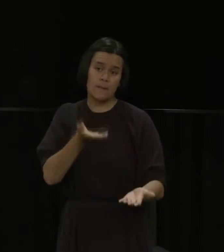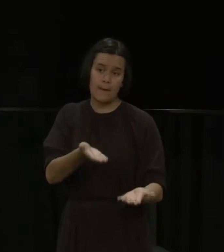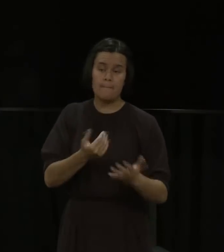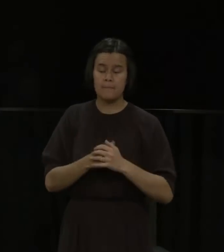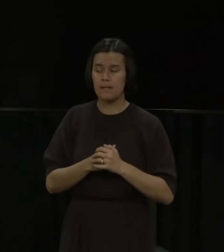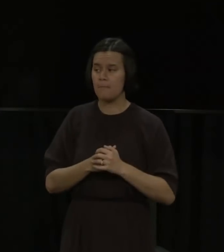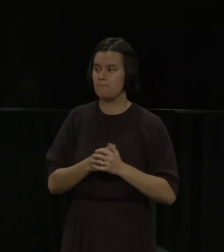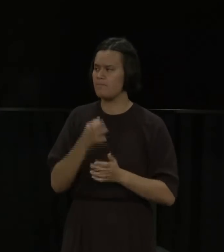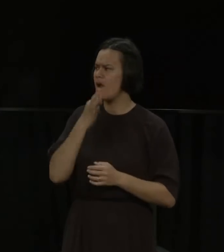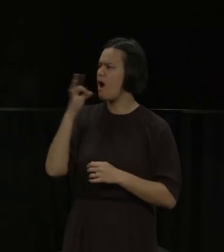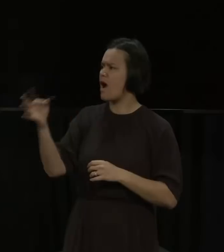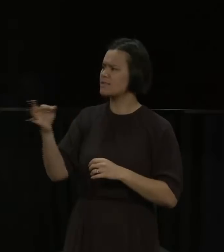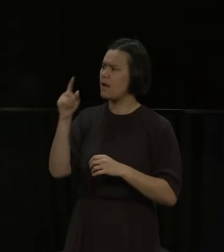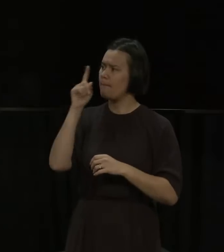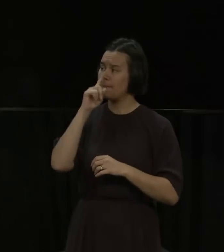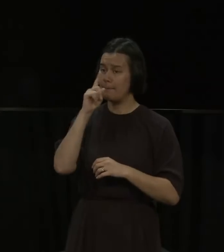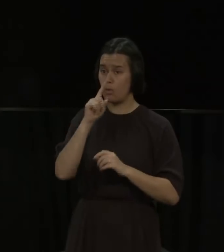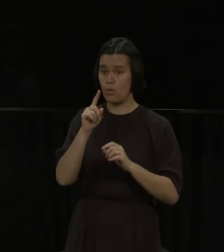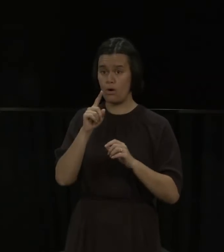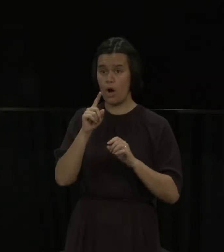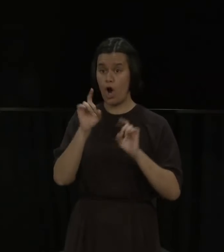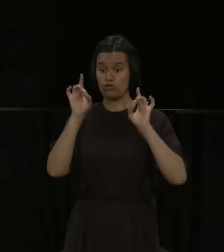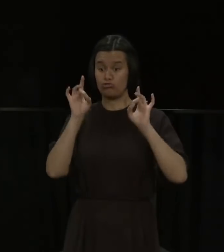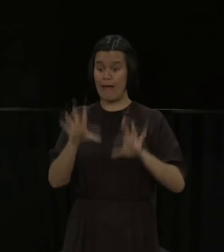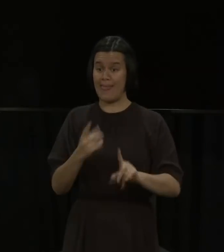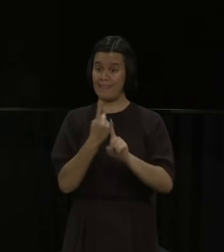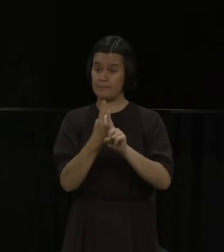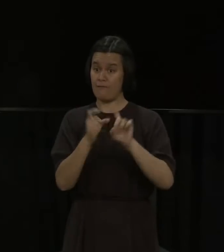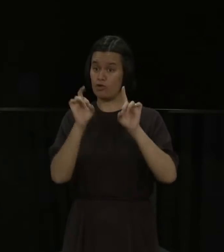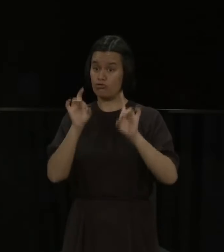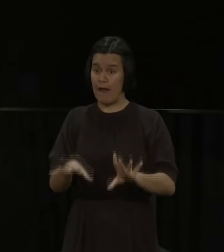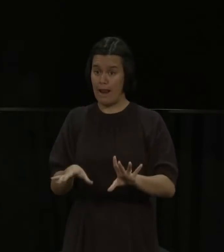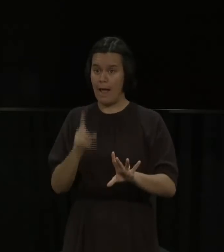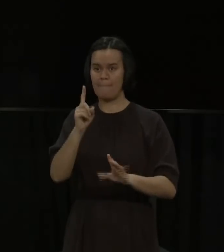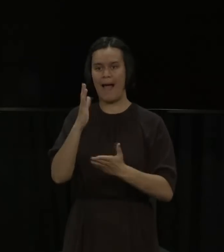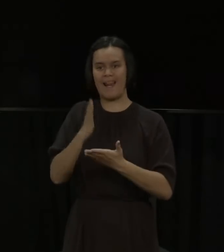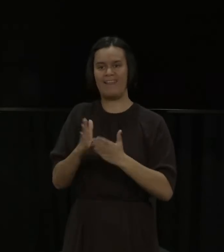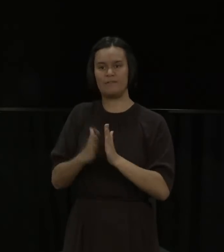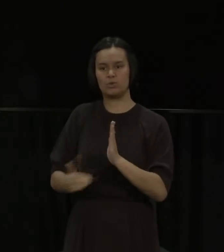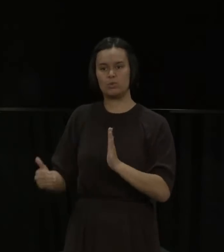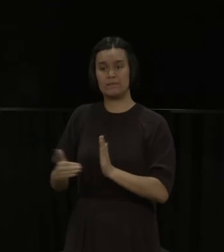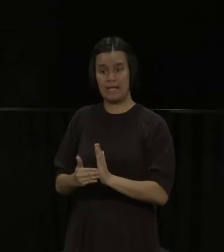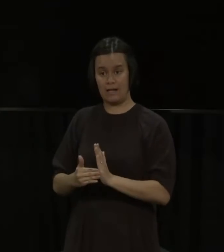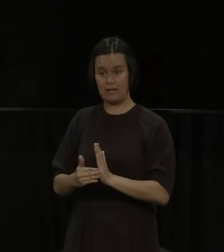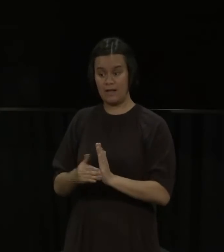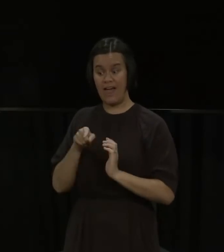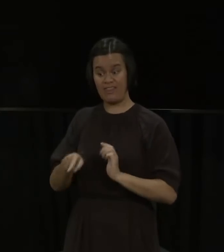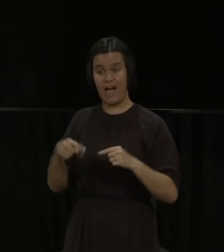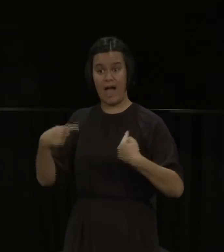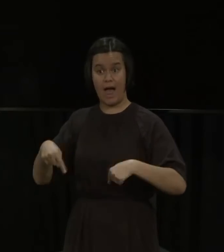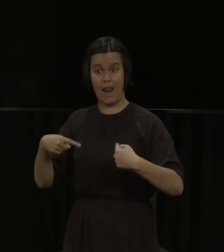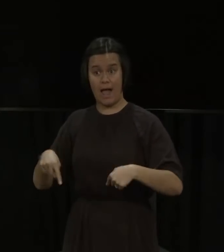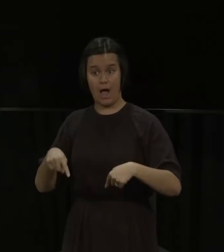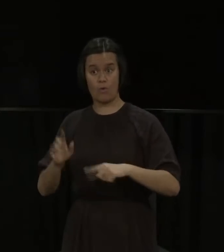choices about how we use those extra spaces that are created. I think on Aussies living in